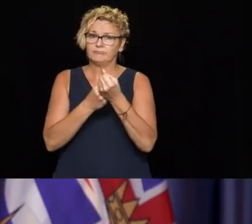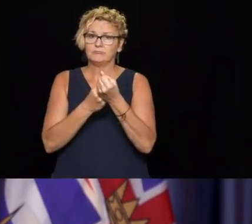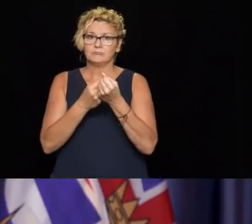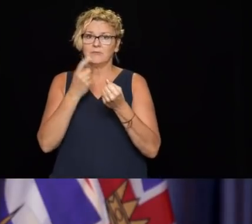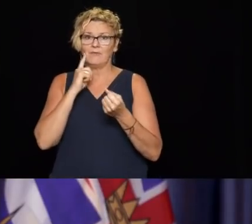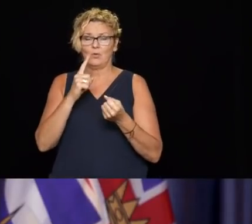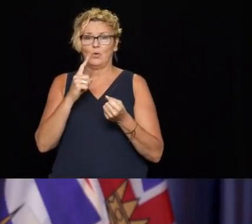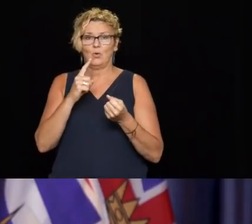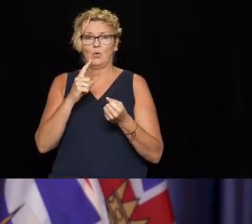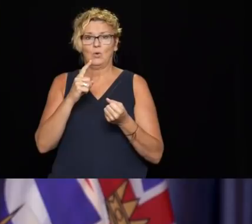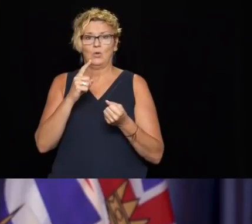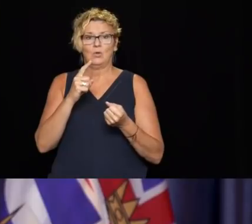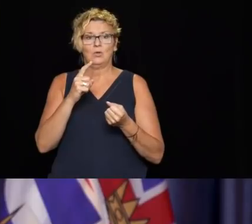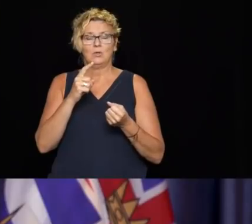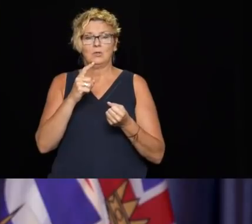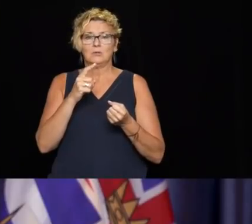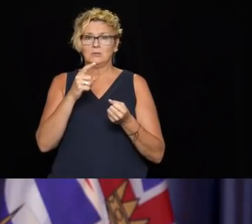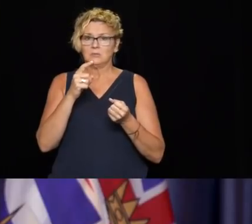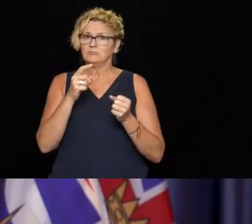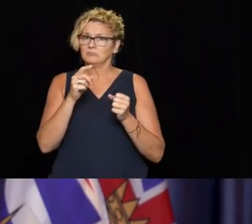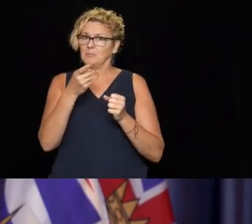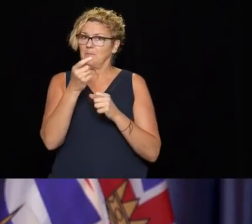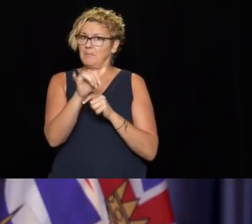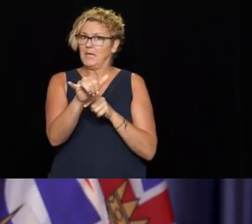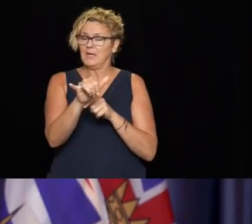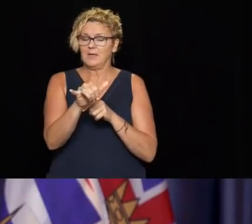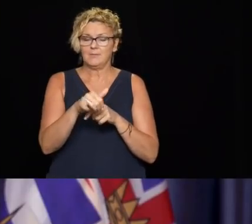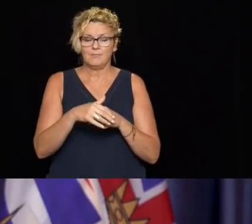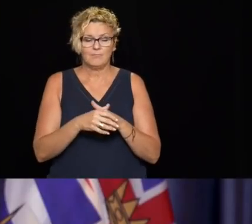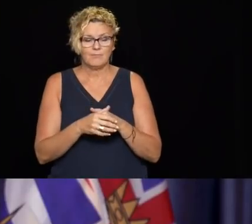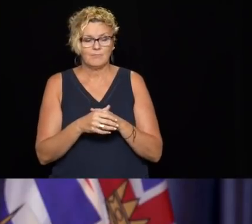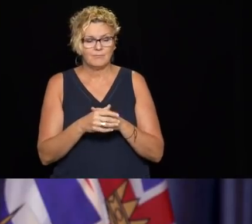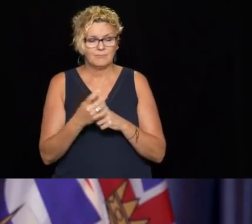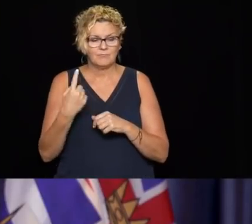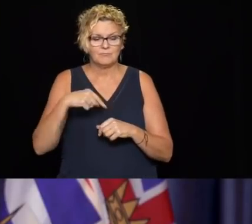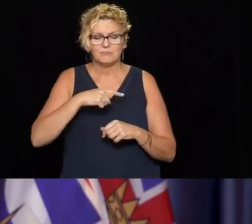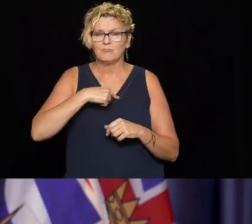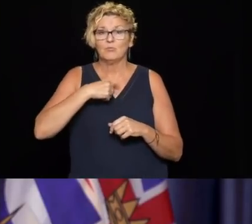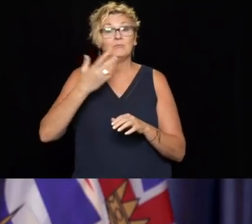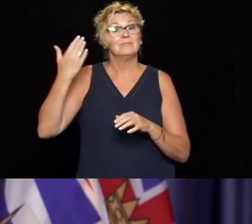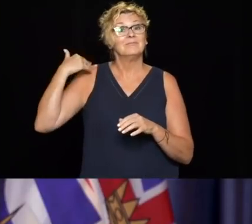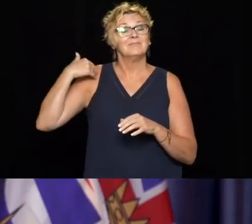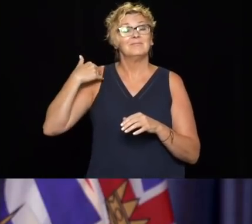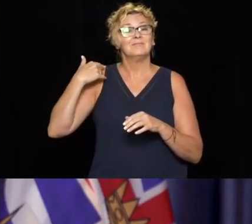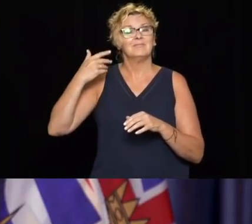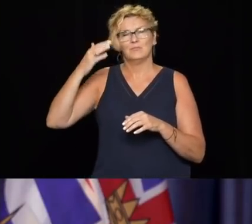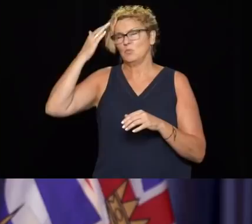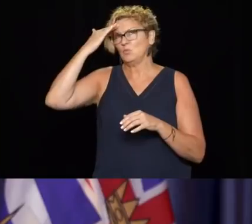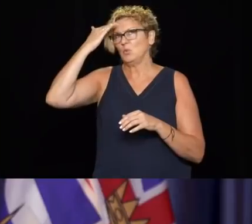Thank you for the question and certainly the national sick pay program is something we are continually proud of in British Columbia, we